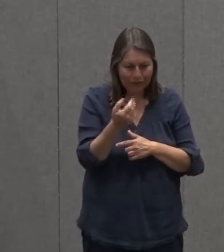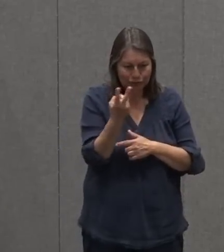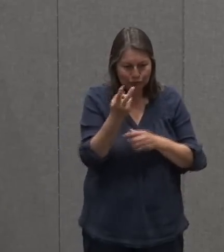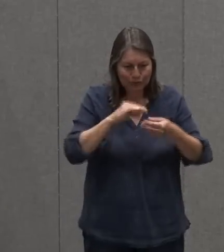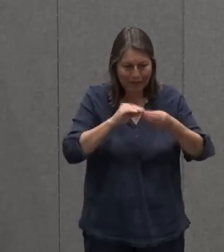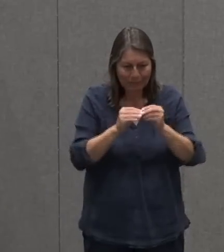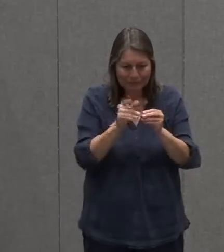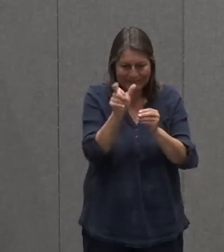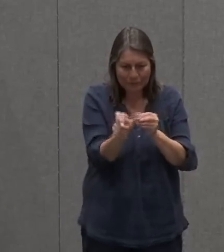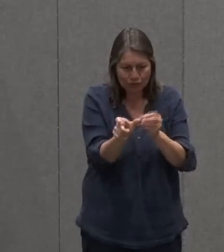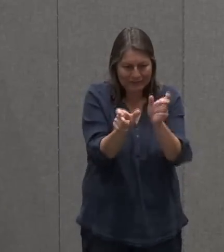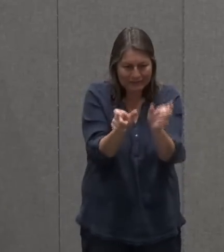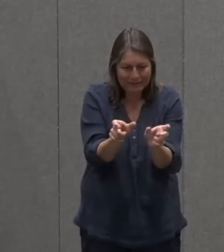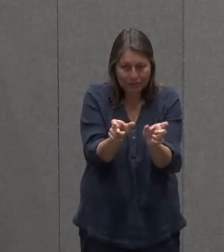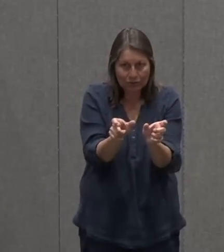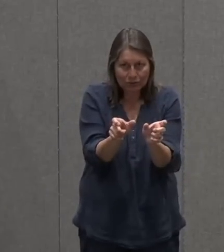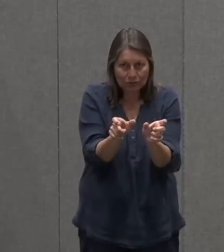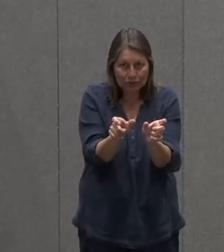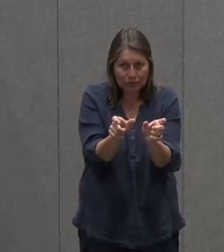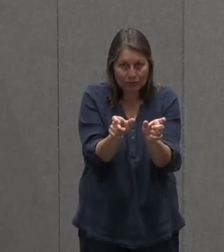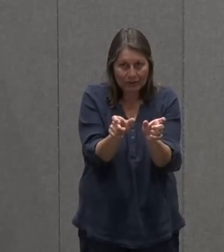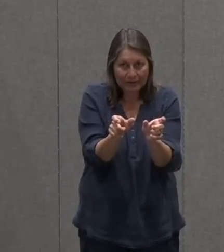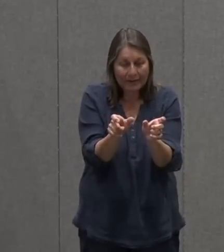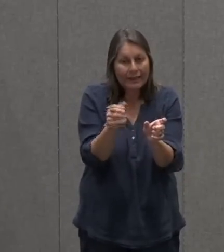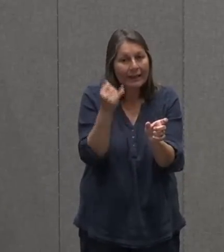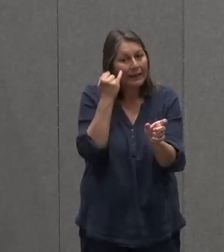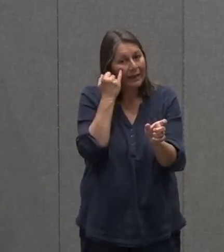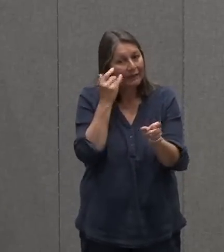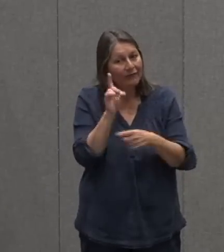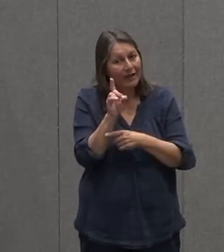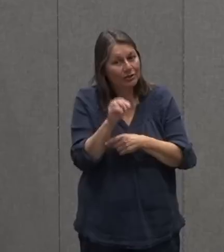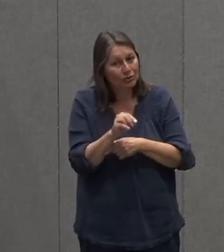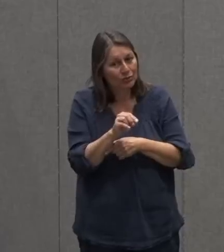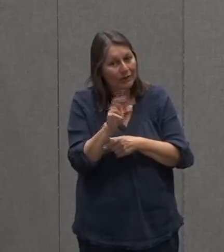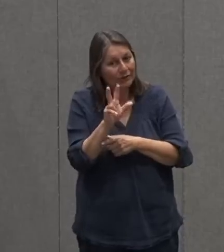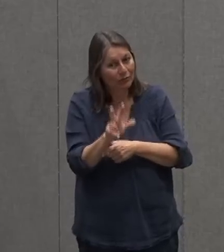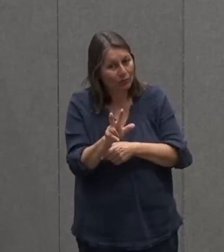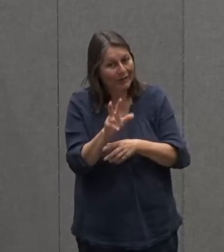because given that if I did a three and a four,